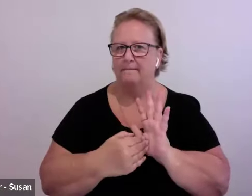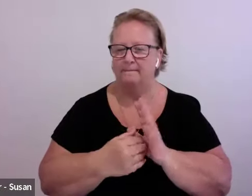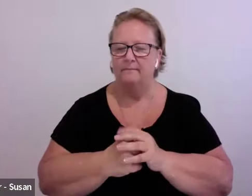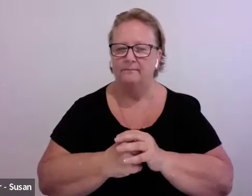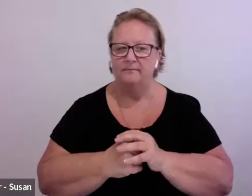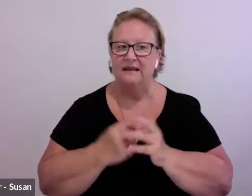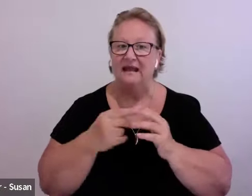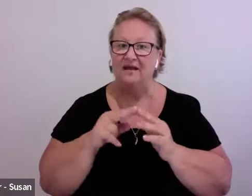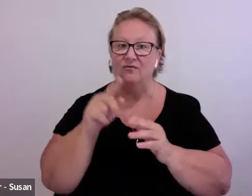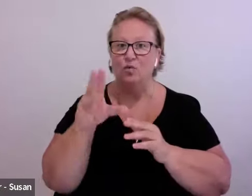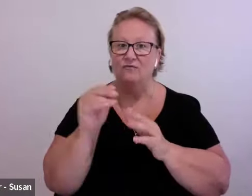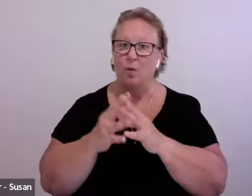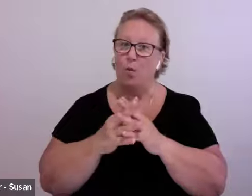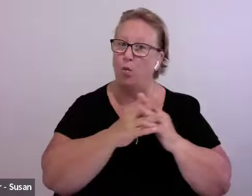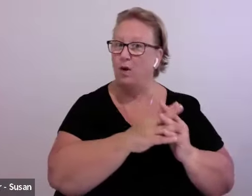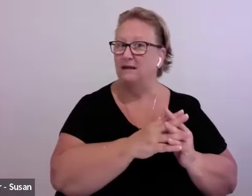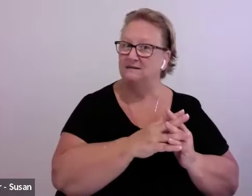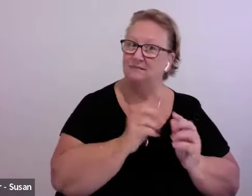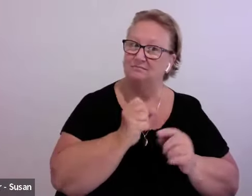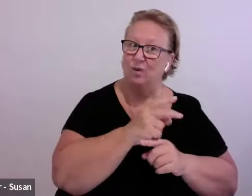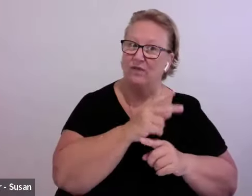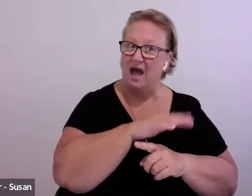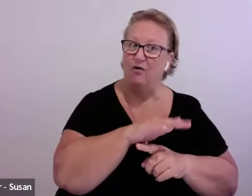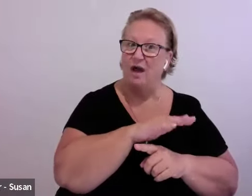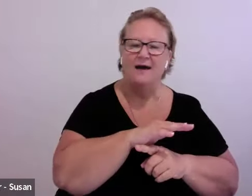that it is AEST, Australian Eastern Standard Time when